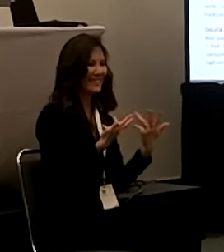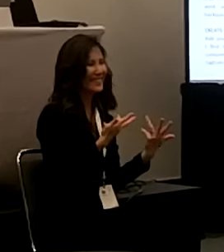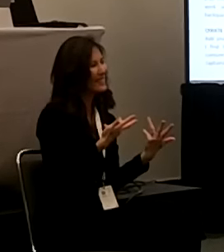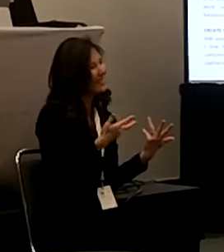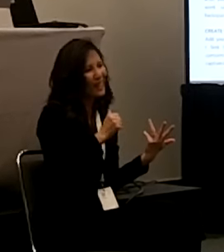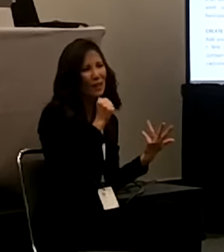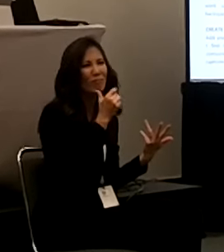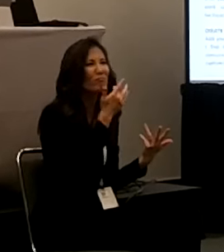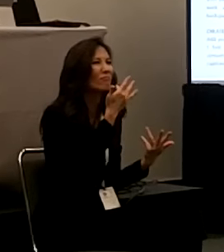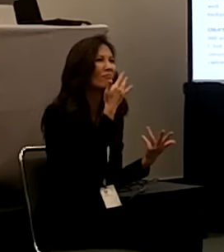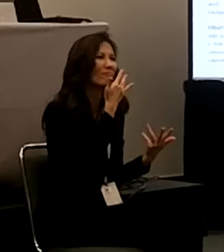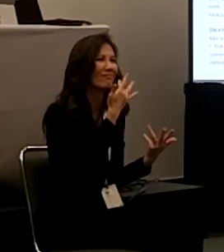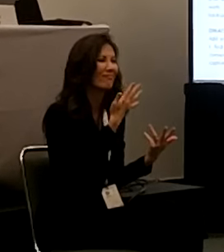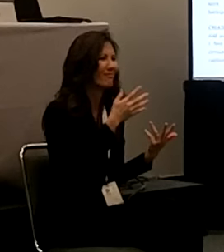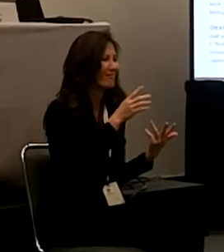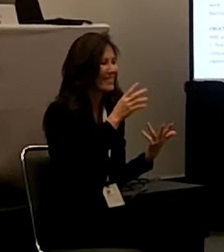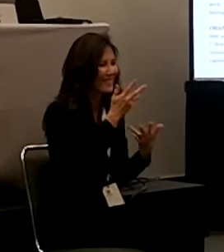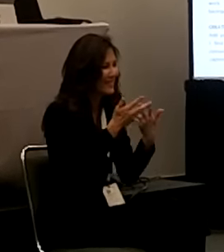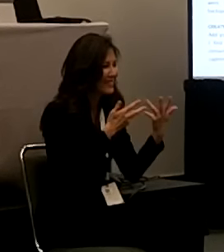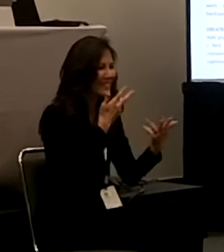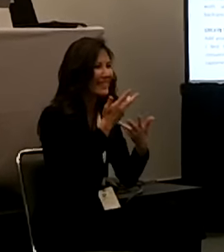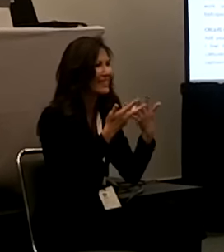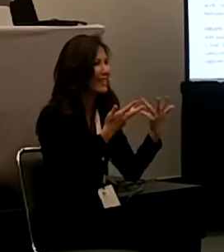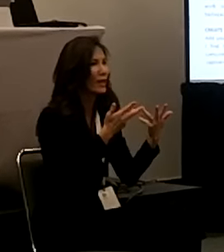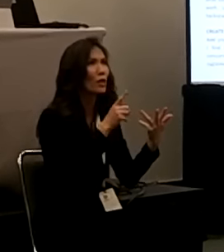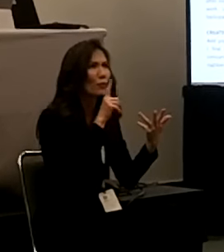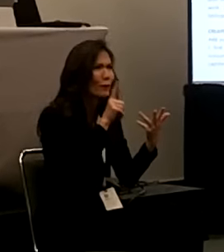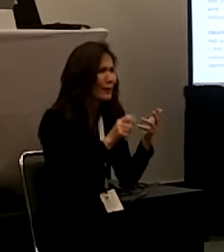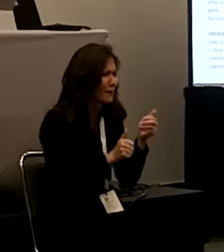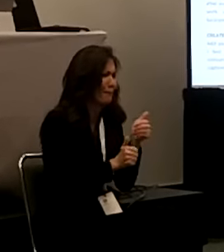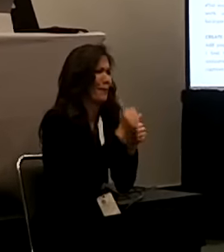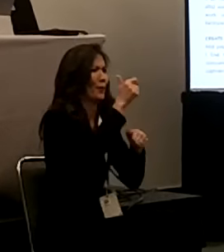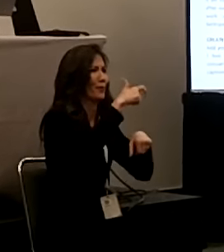I find that the least time... the most time-consuming.